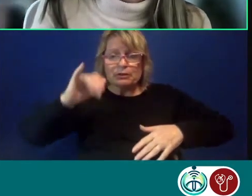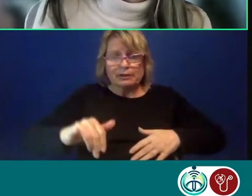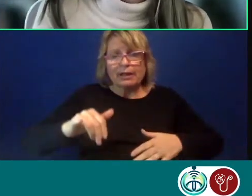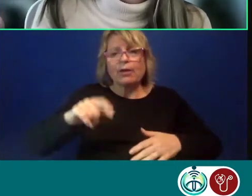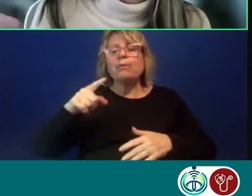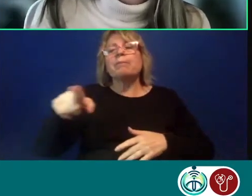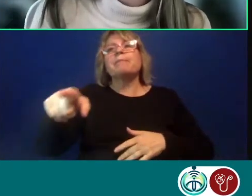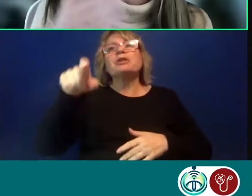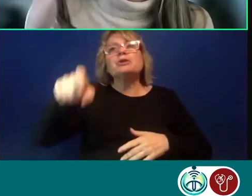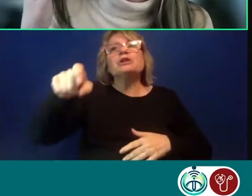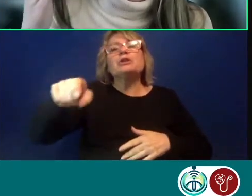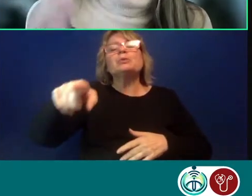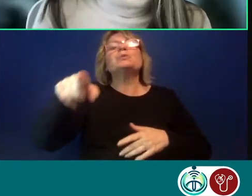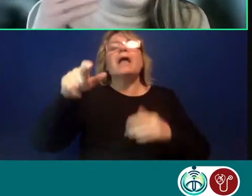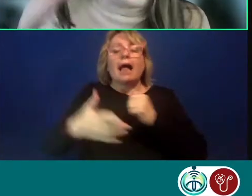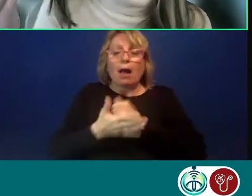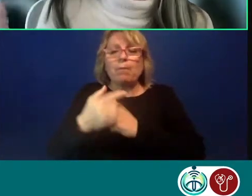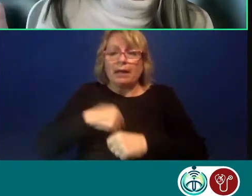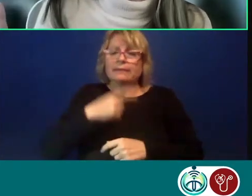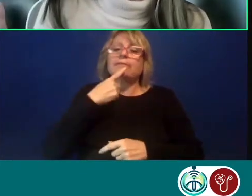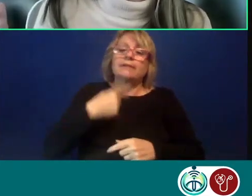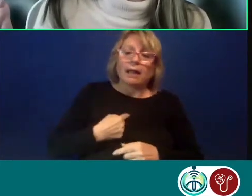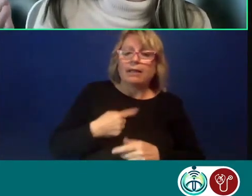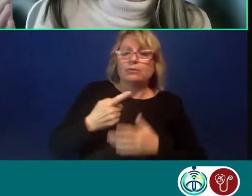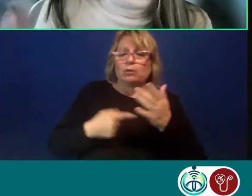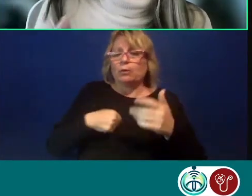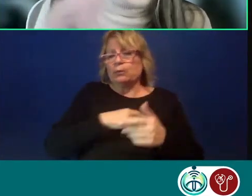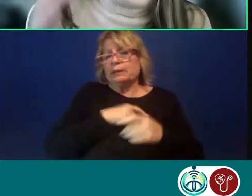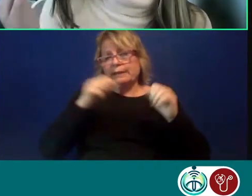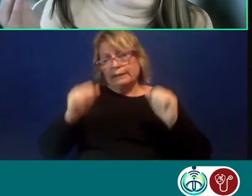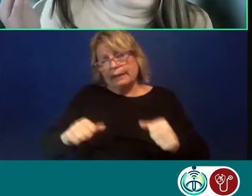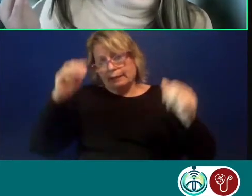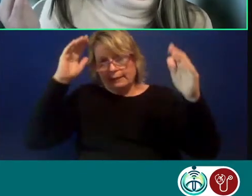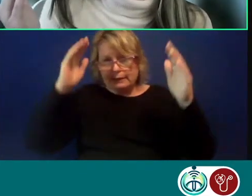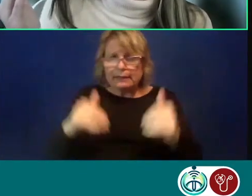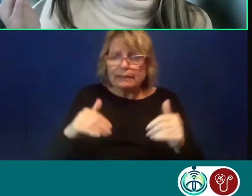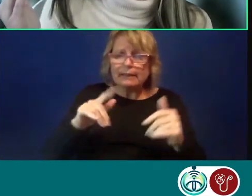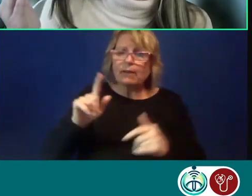help us and actually tell us what we can expect on beyond just a physical environment level,